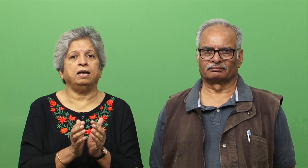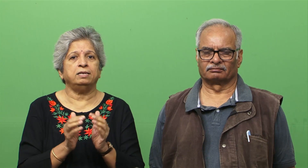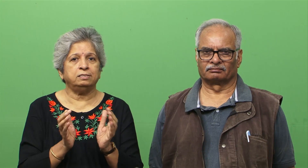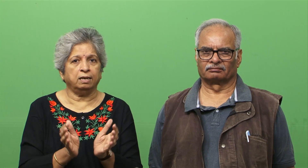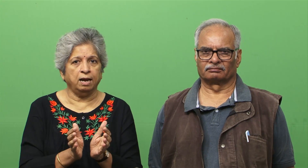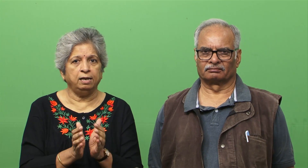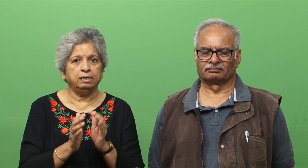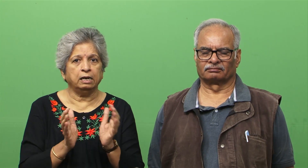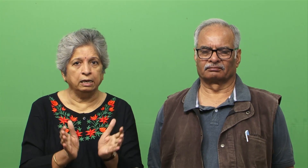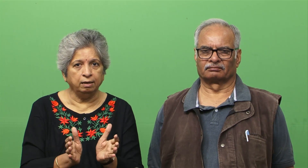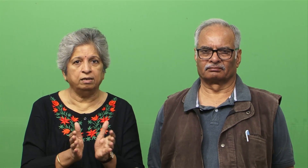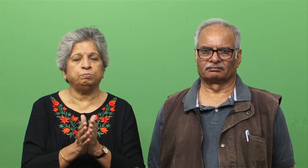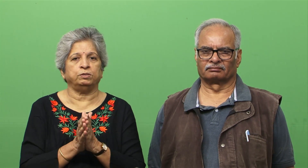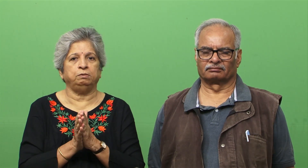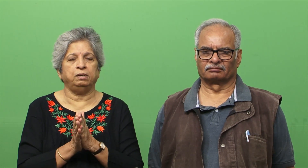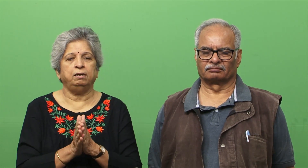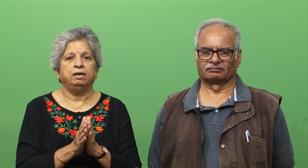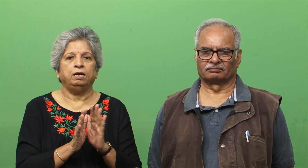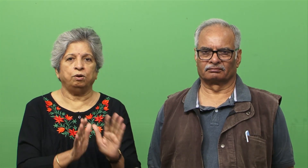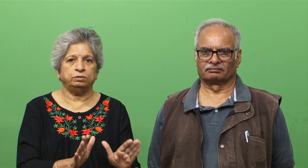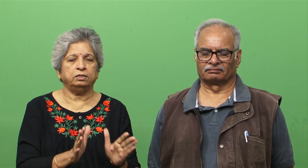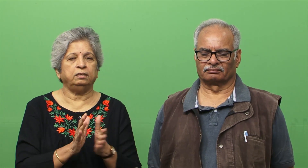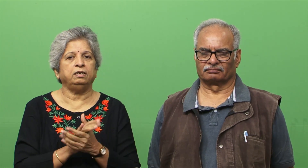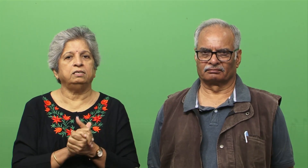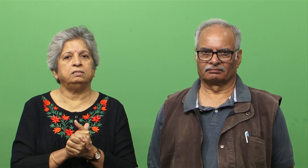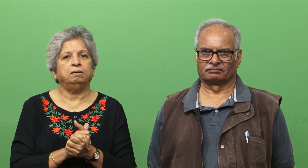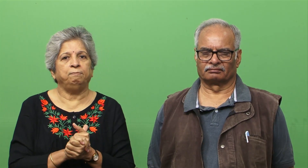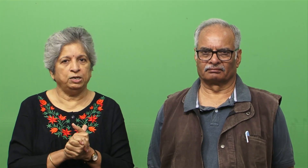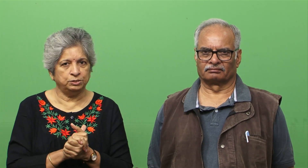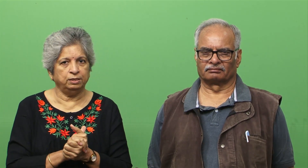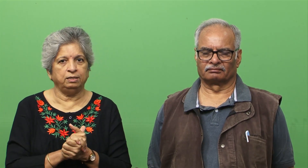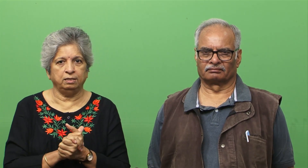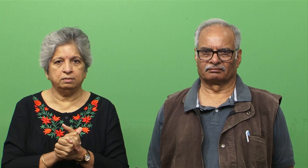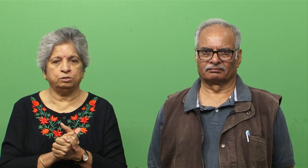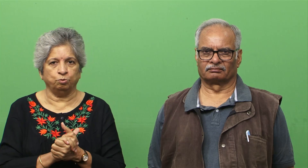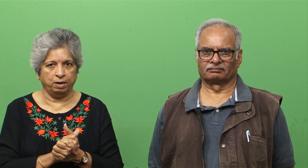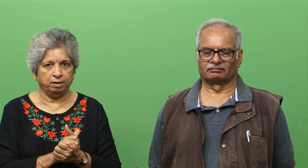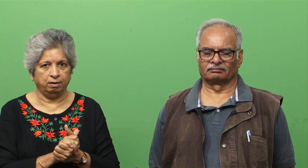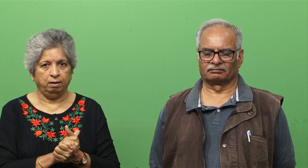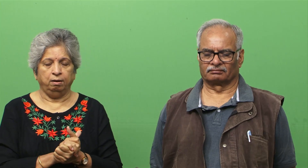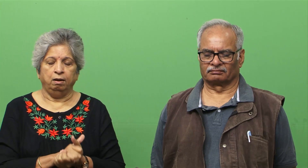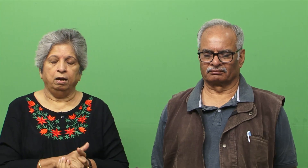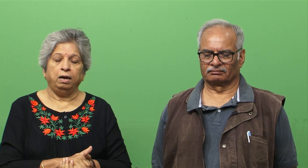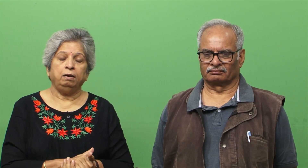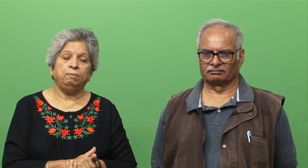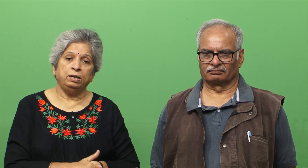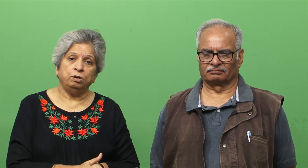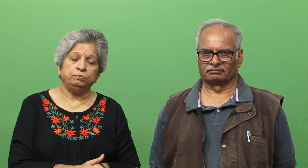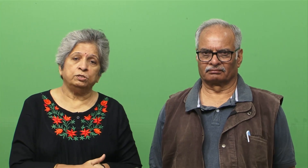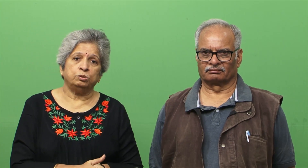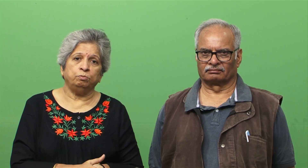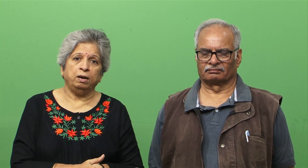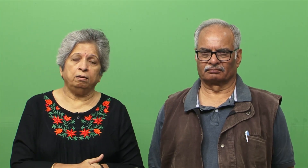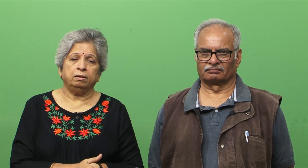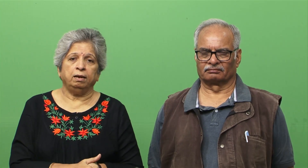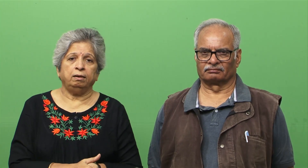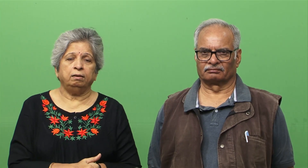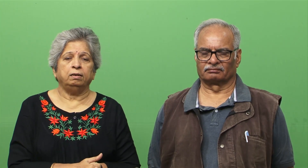as clean as possible and also thing is mention in this stomacare and many of the stomach care